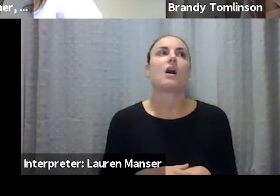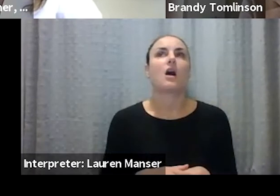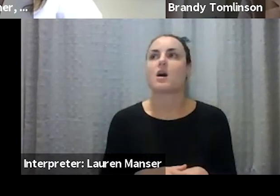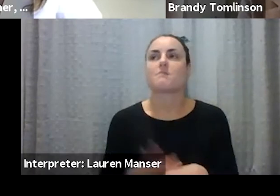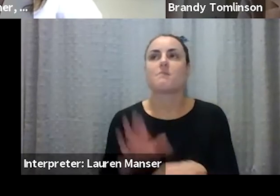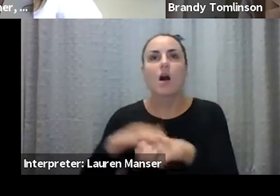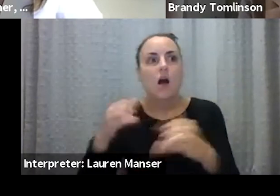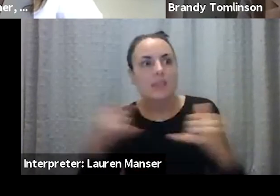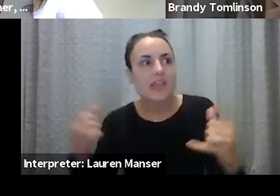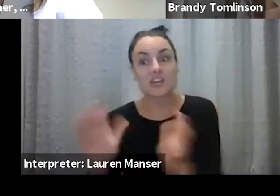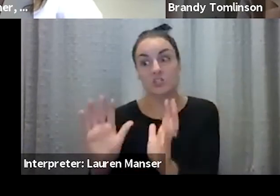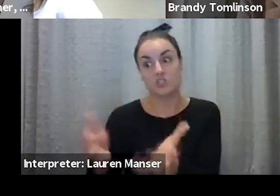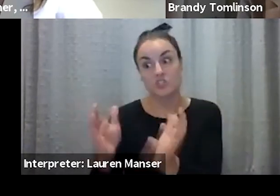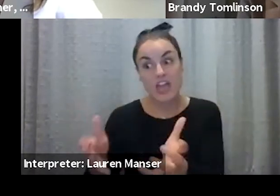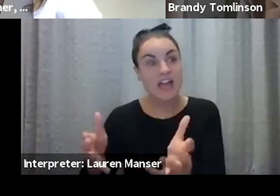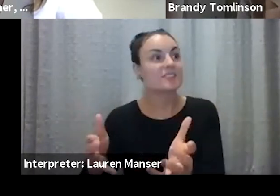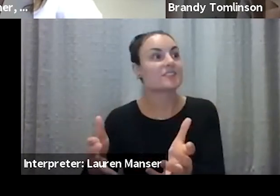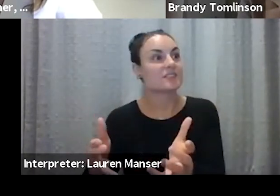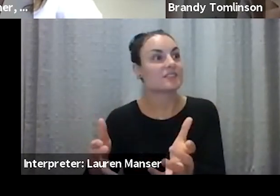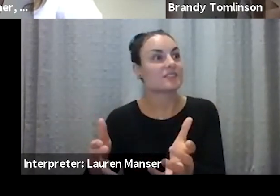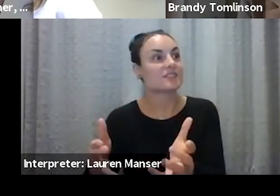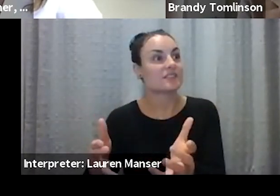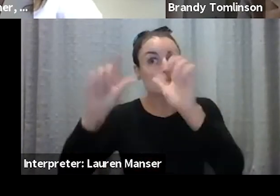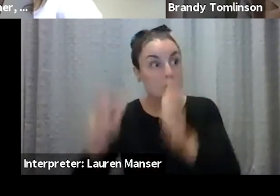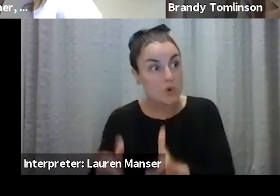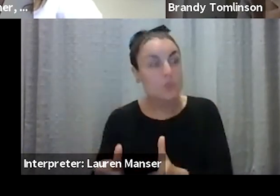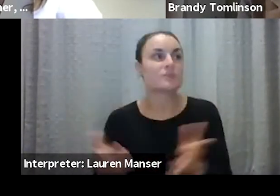has been a real benefit to a lot of people